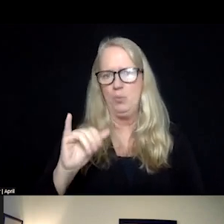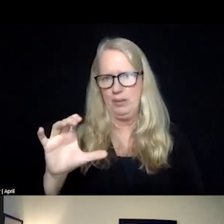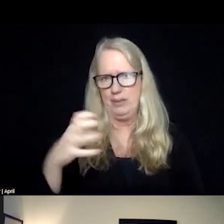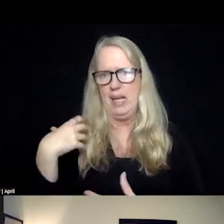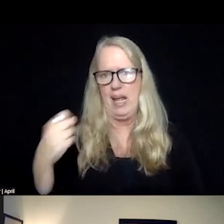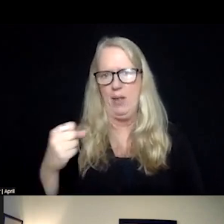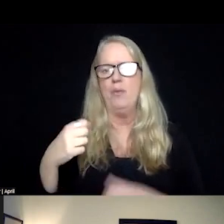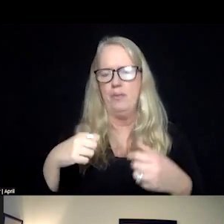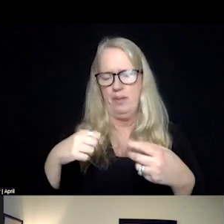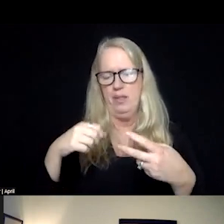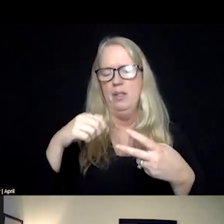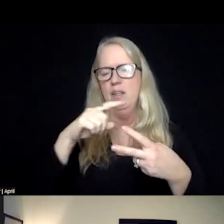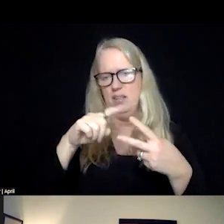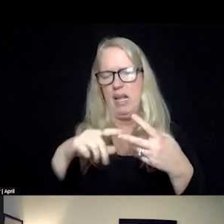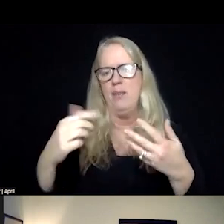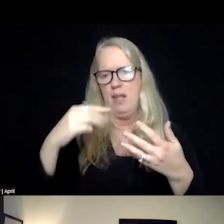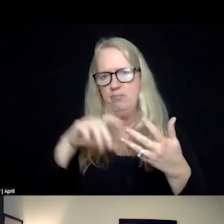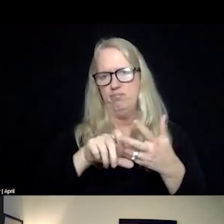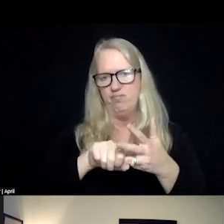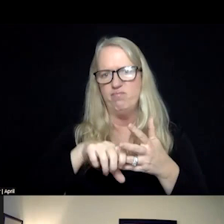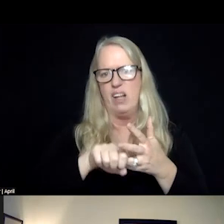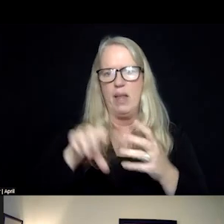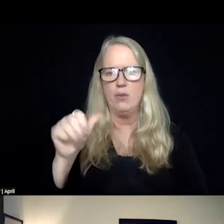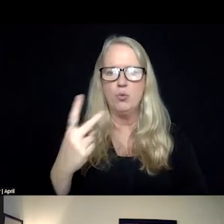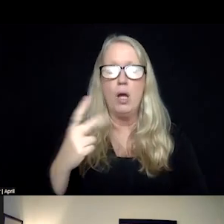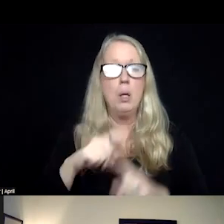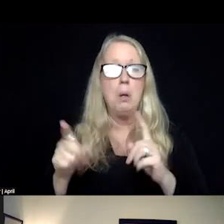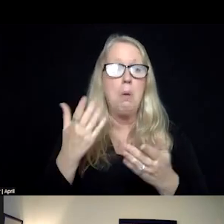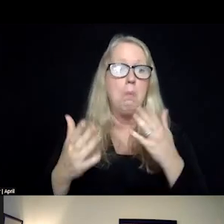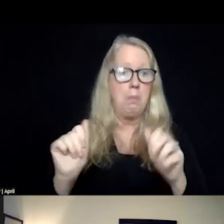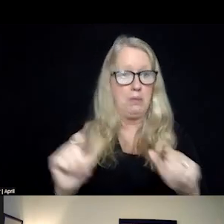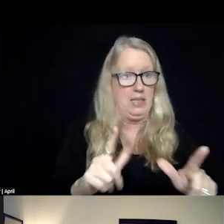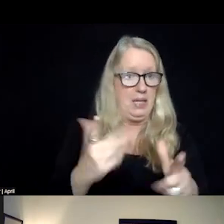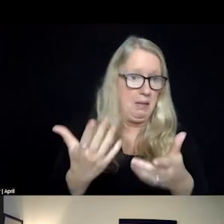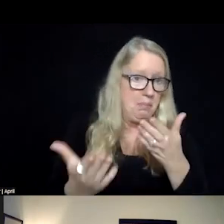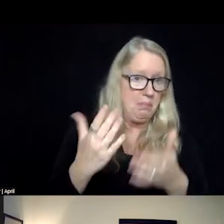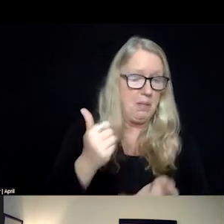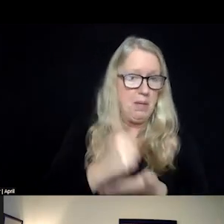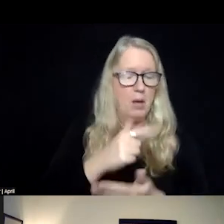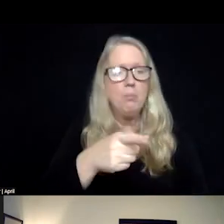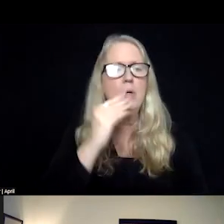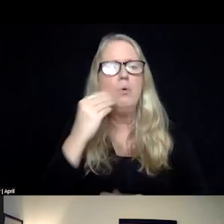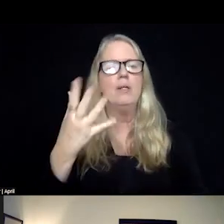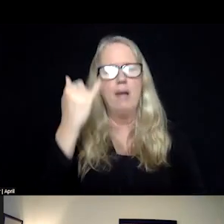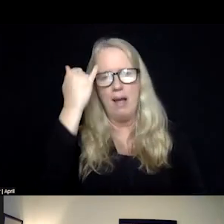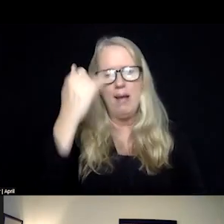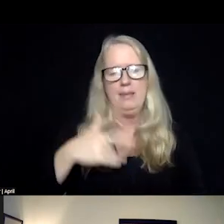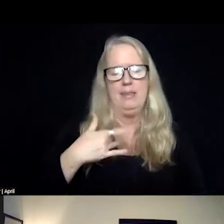THIS SLIDE MAY OR MAY NOT HEALTH, BUT GIVES A SENSE OF POPULATION.